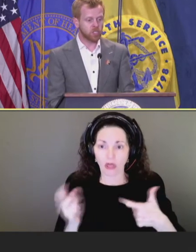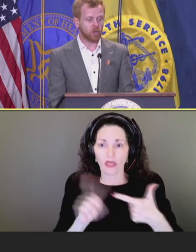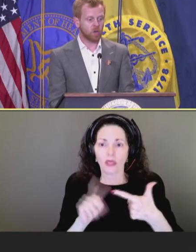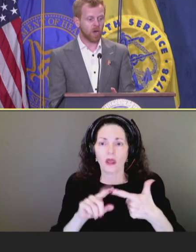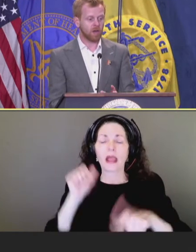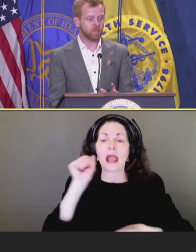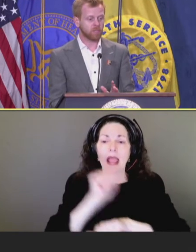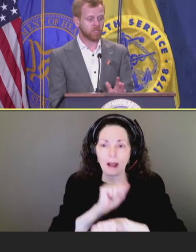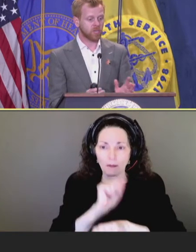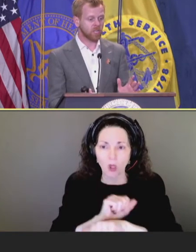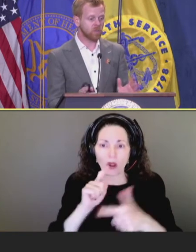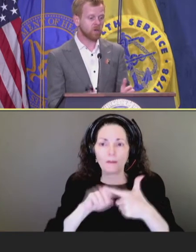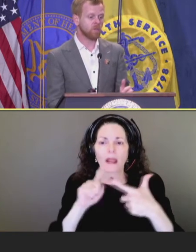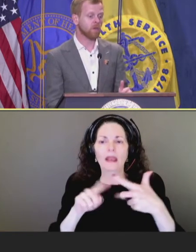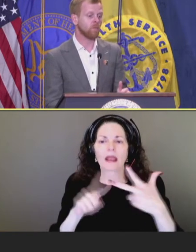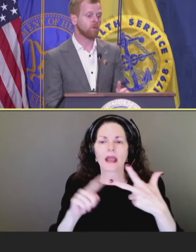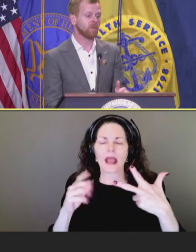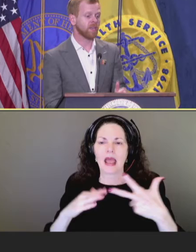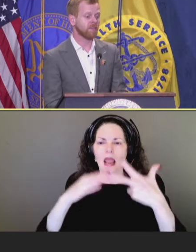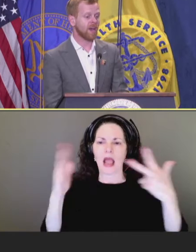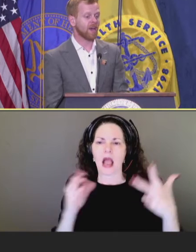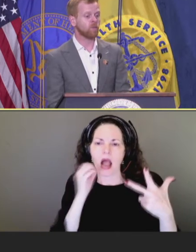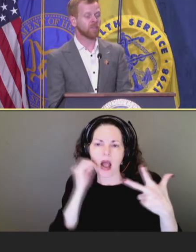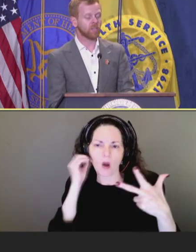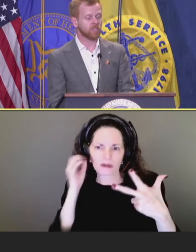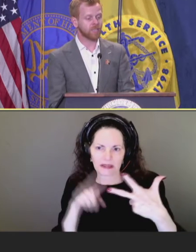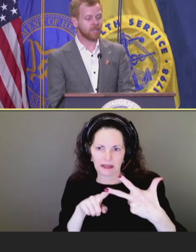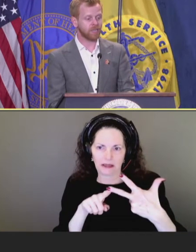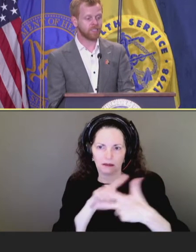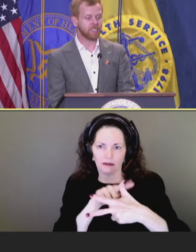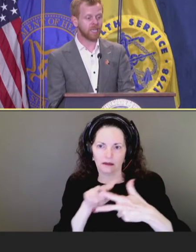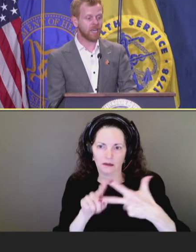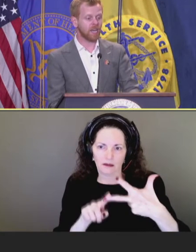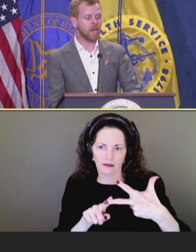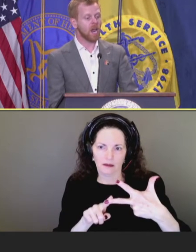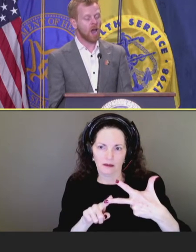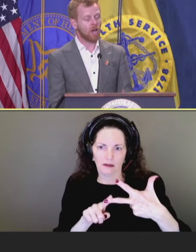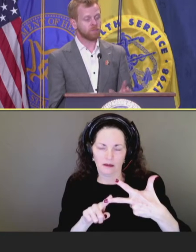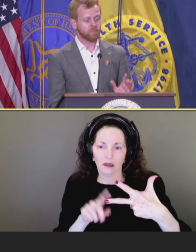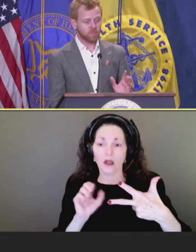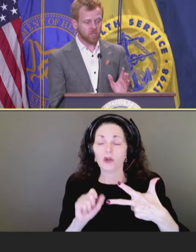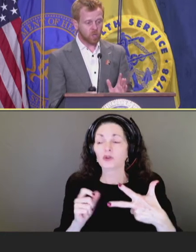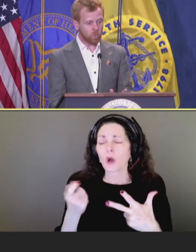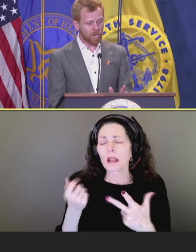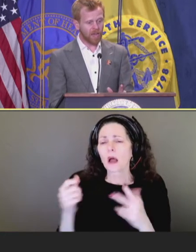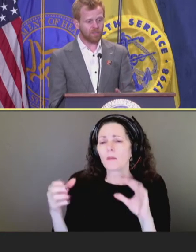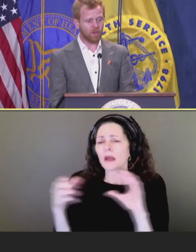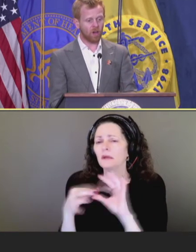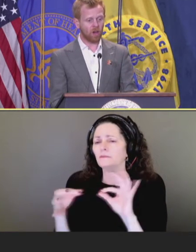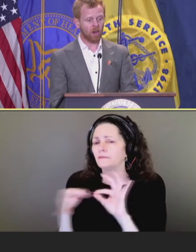So, to talk a little bit more about what that looks like here today, we have our